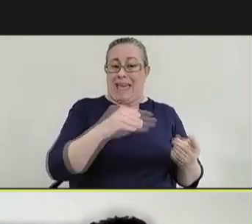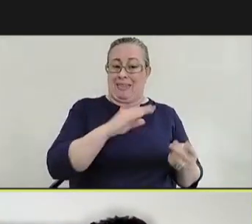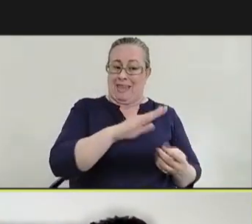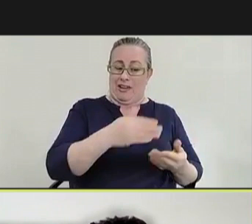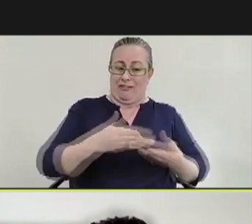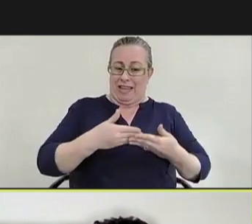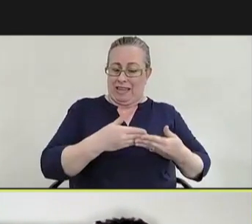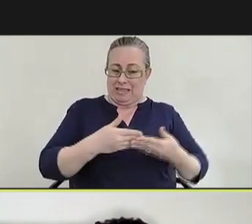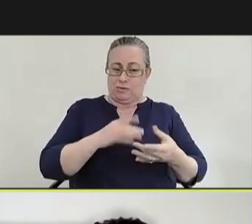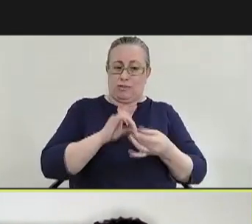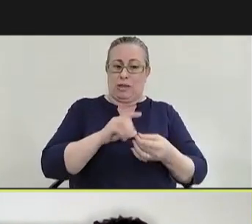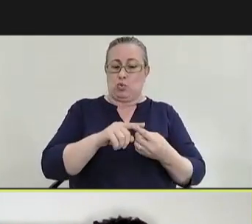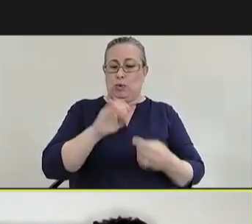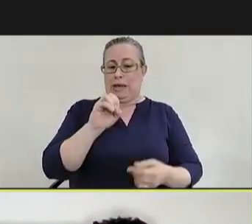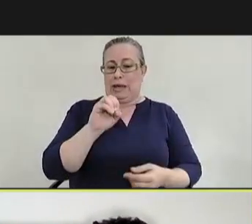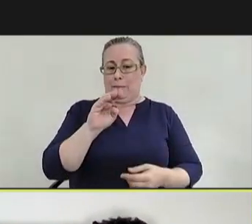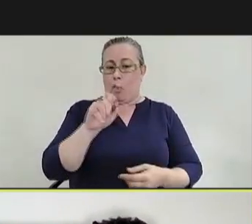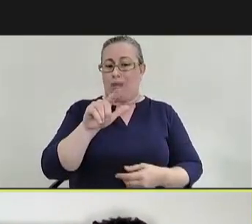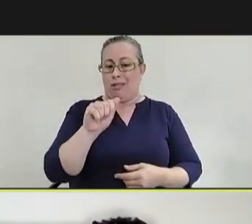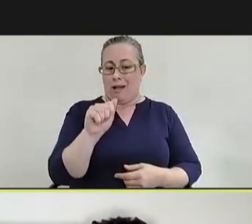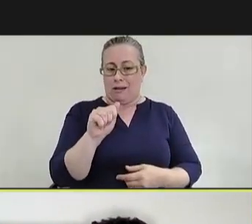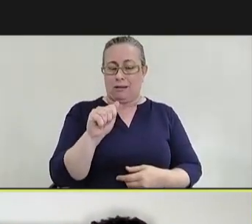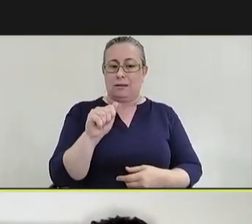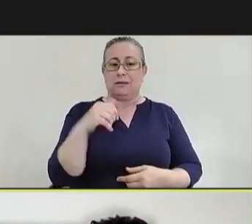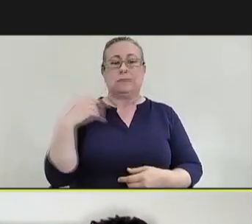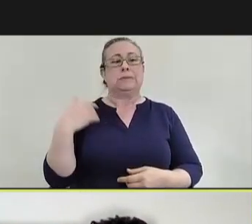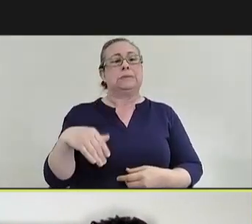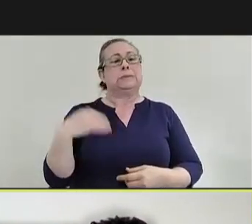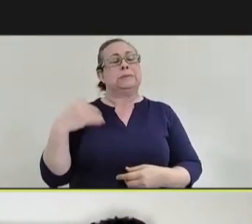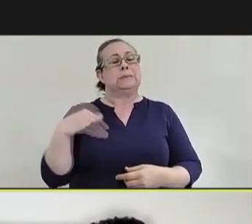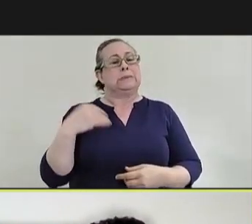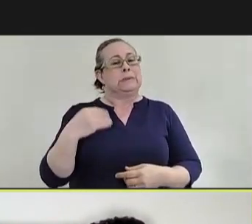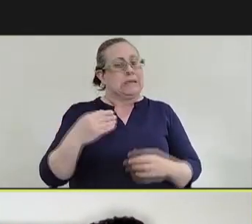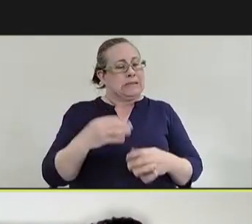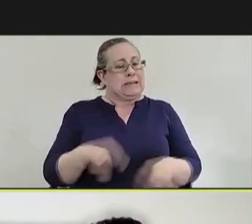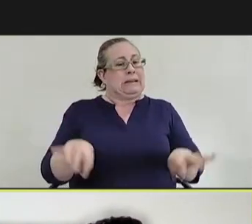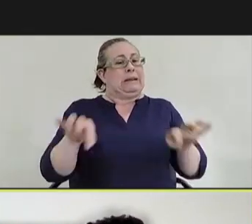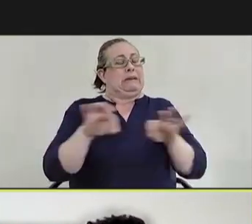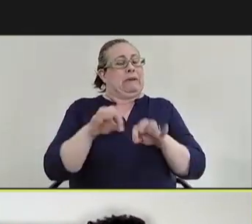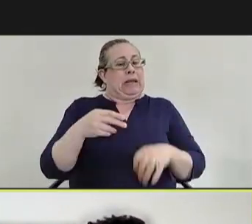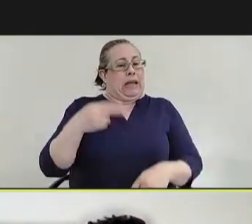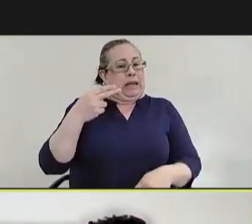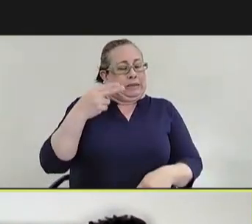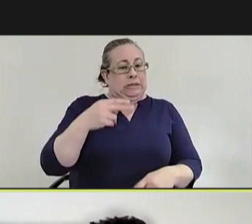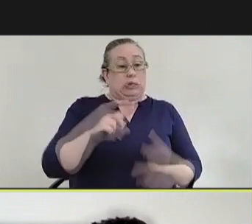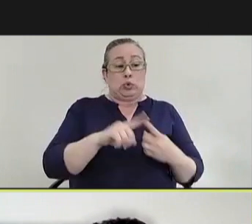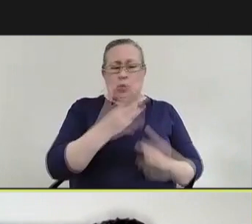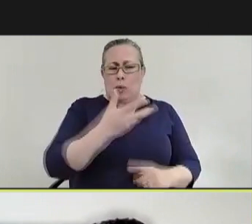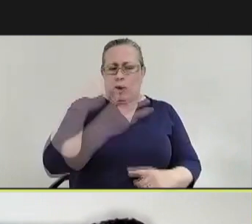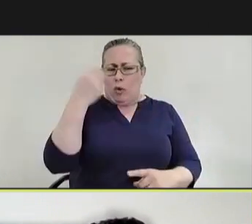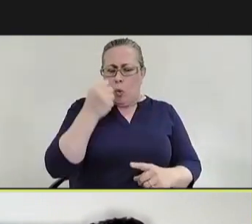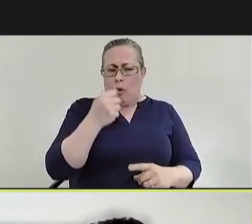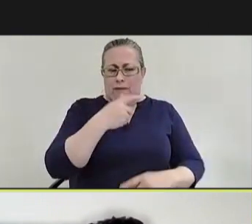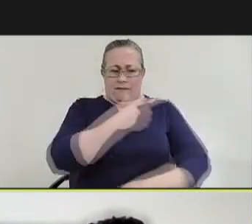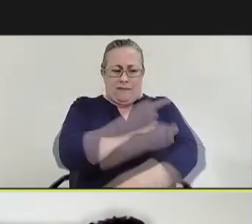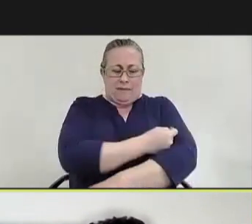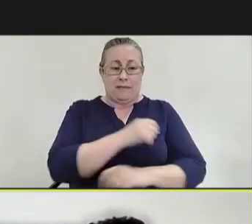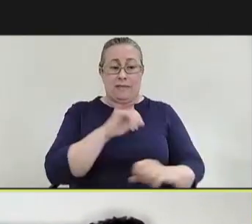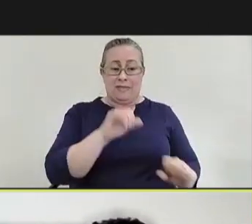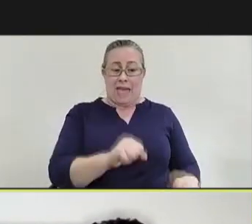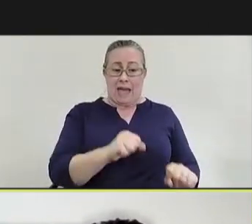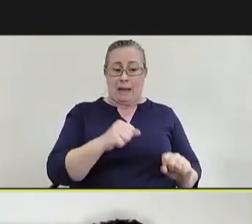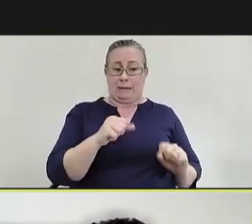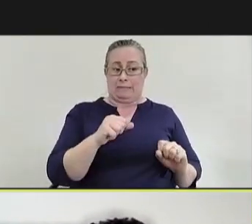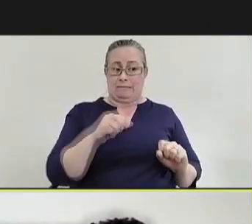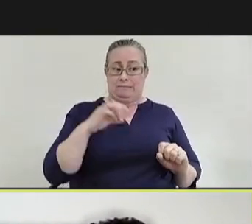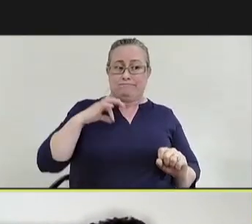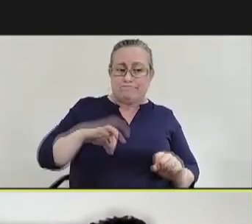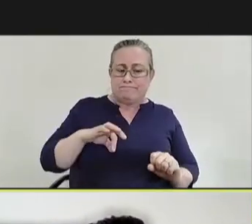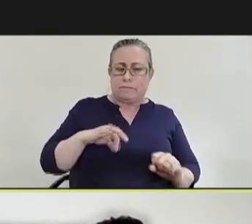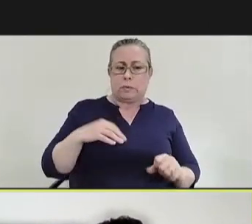Ebola is significant to withhold a vaccine that potentially has benefit to them is problematic.